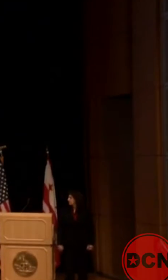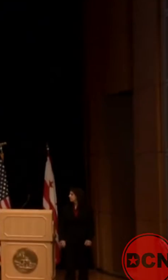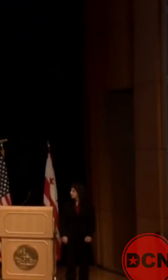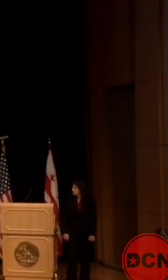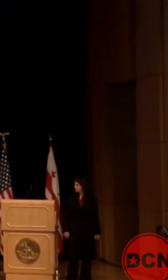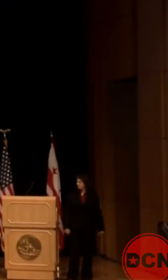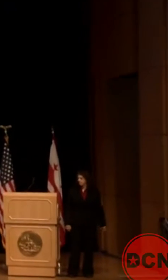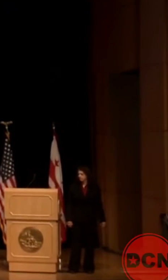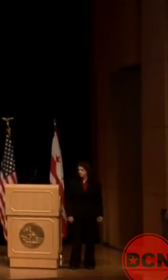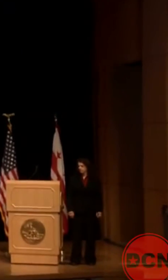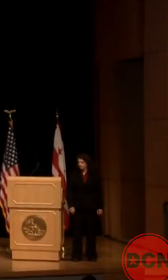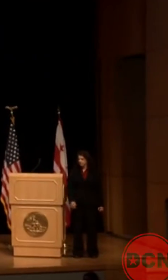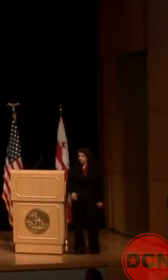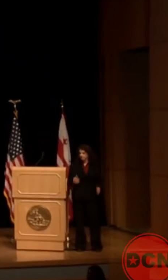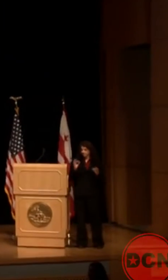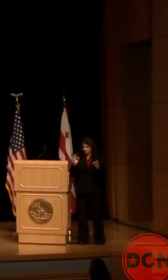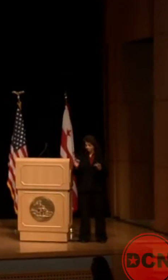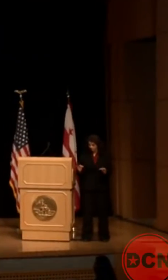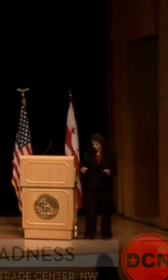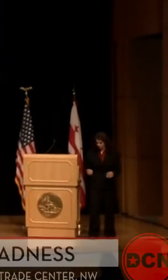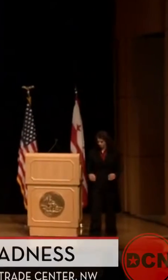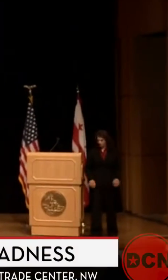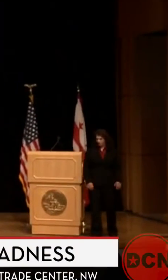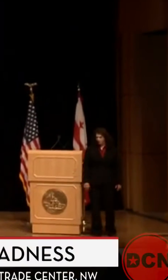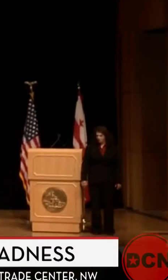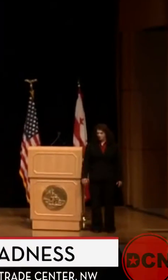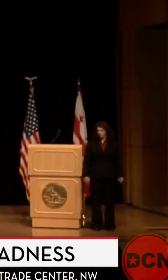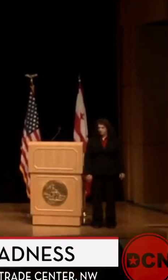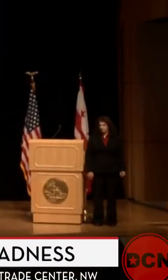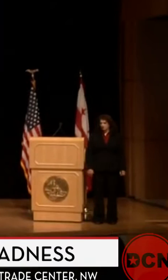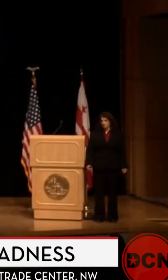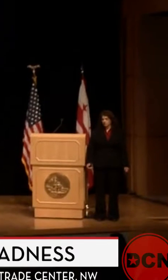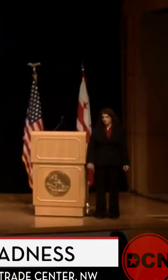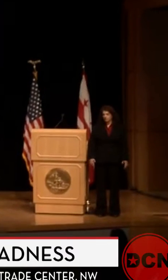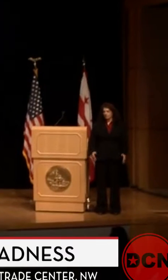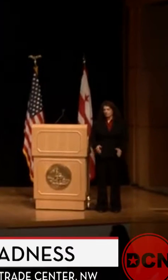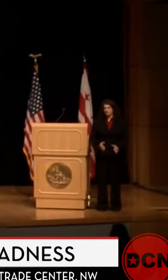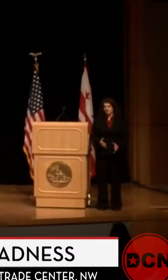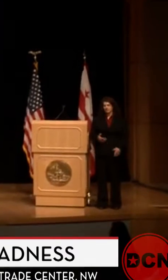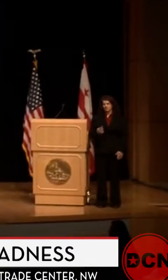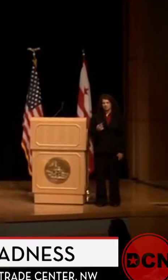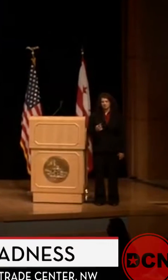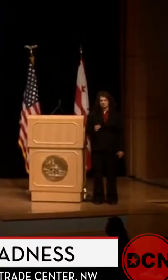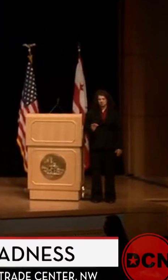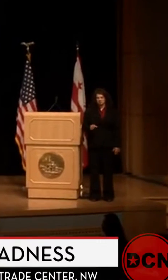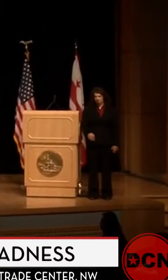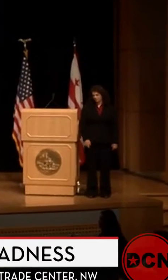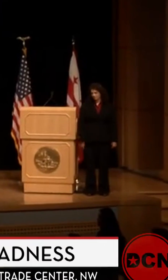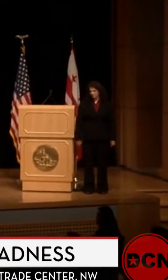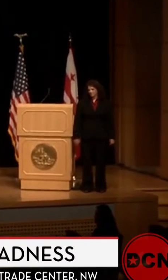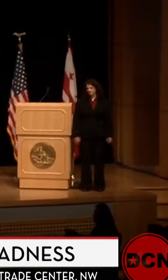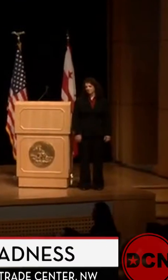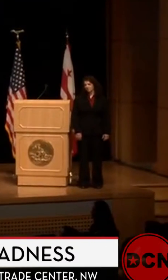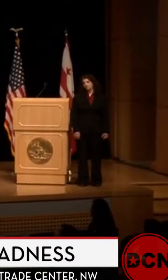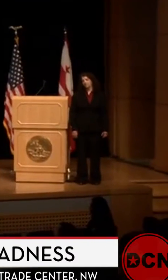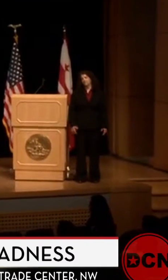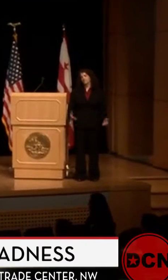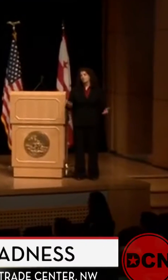HOW IS EVERYBODY DOING? GOOD, GOOD, GOOD. WELL, WELCOME, EVERYBODY, I AM